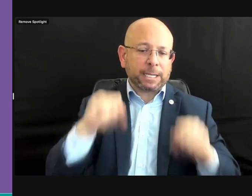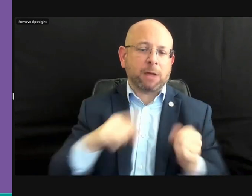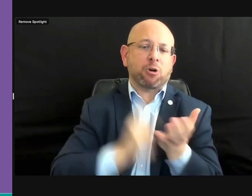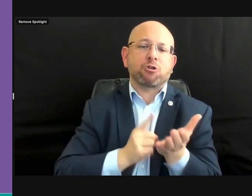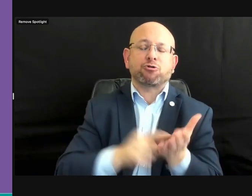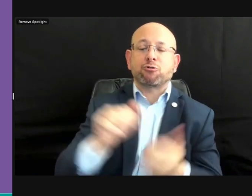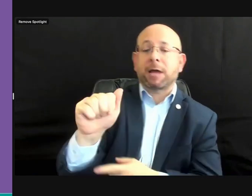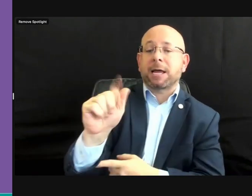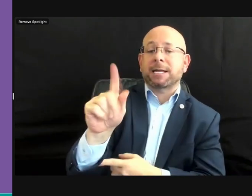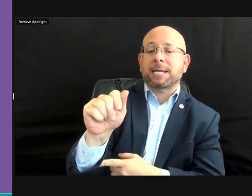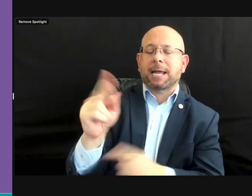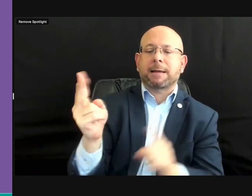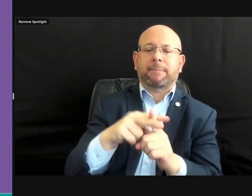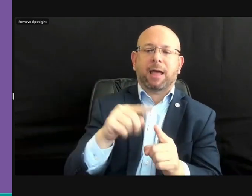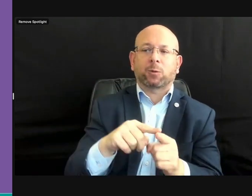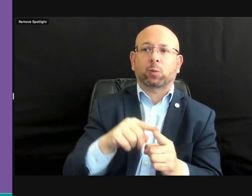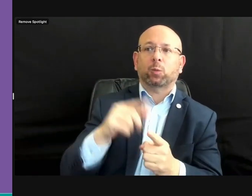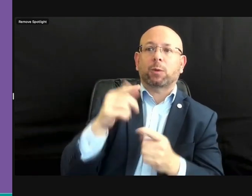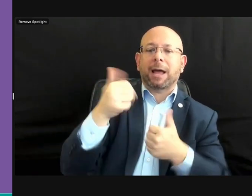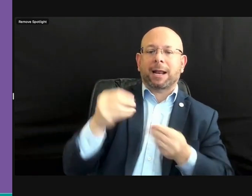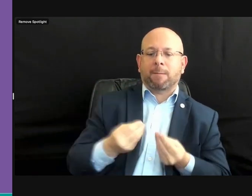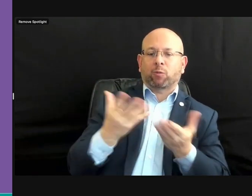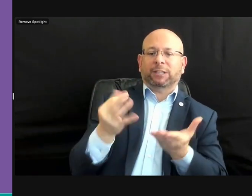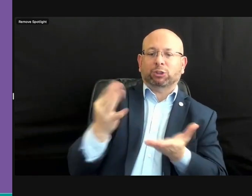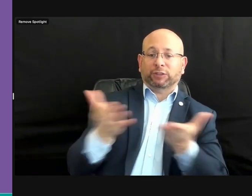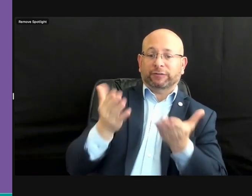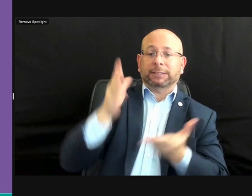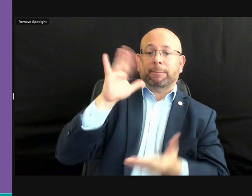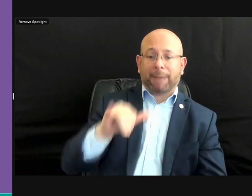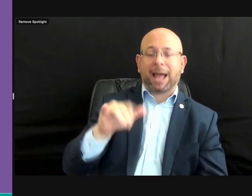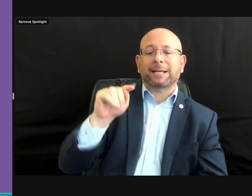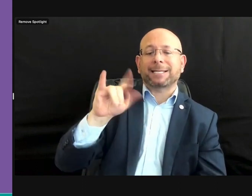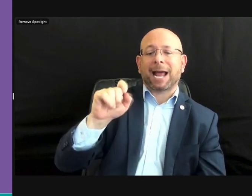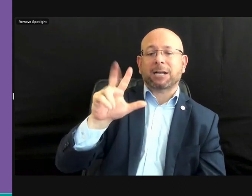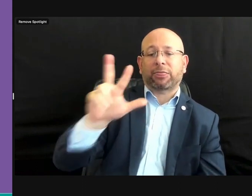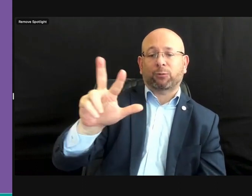if we could argue that the ADA did apply to any provision of content by a Title III covered